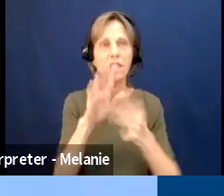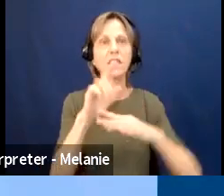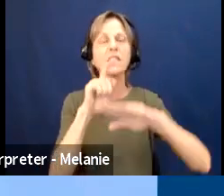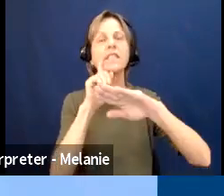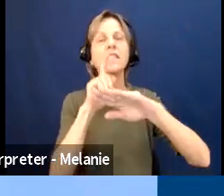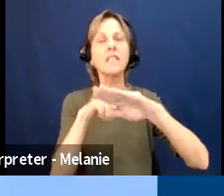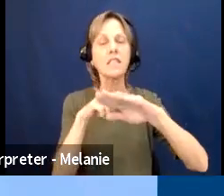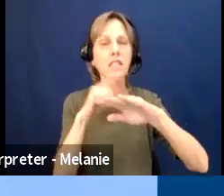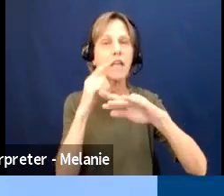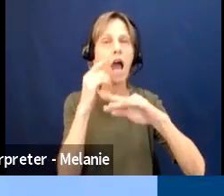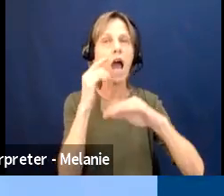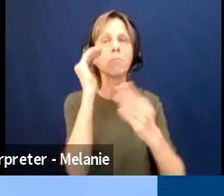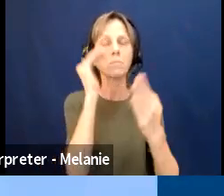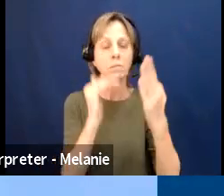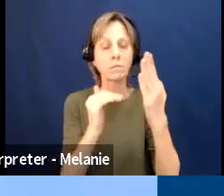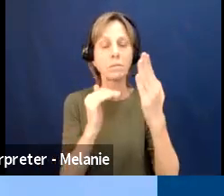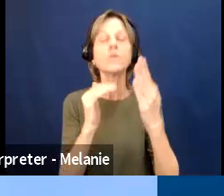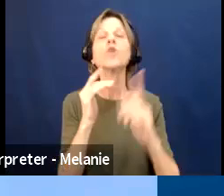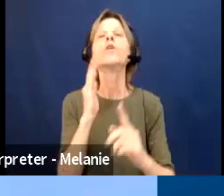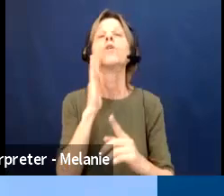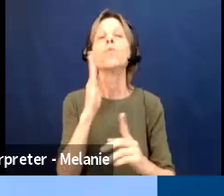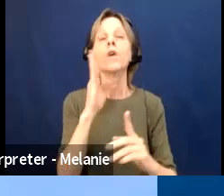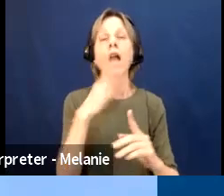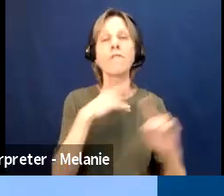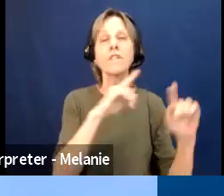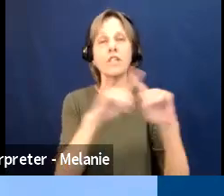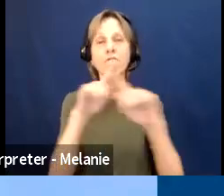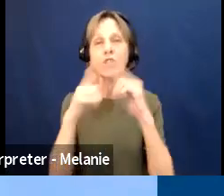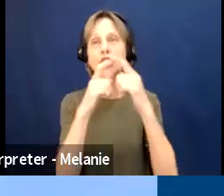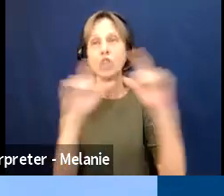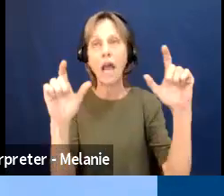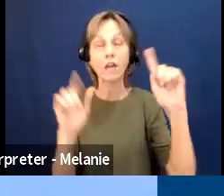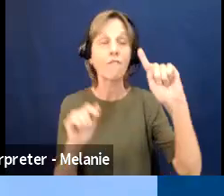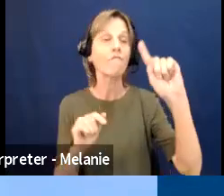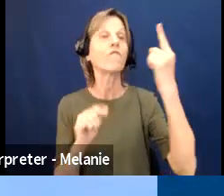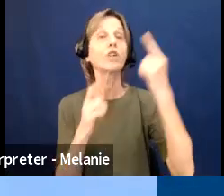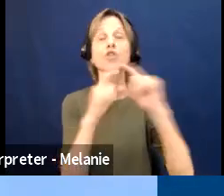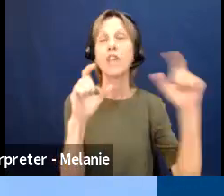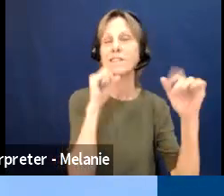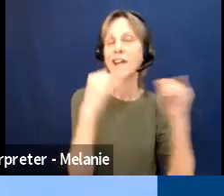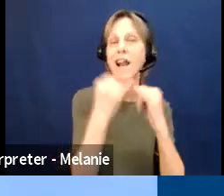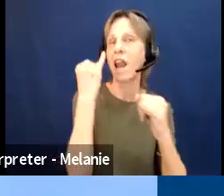so the first check you get isn't the last check um one you'll get for actually the actual cash